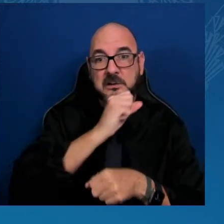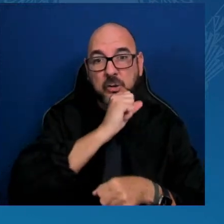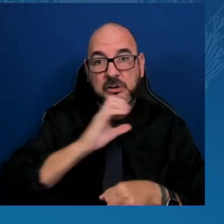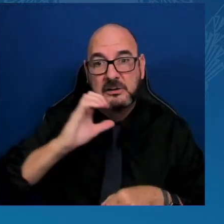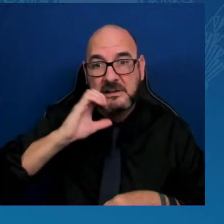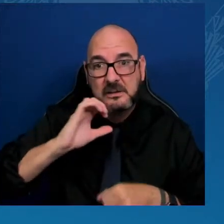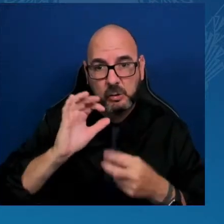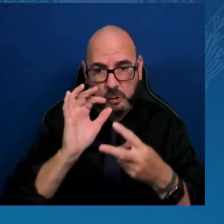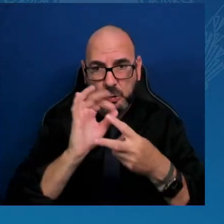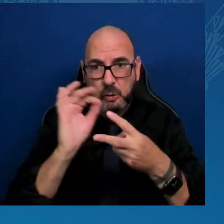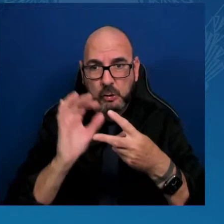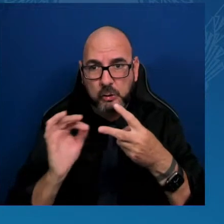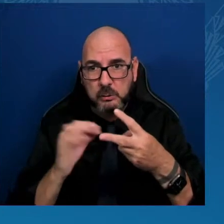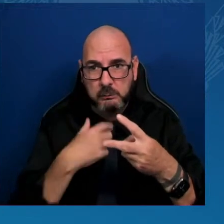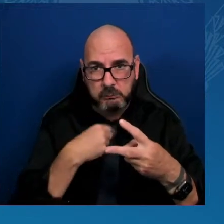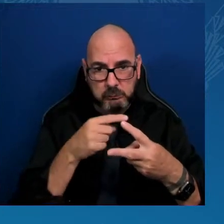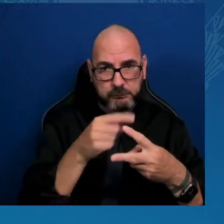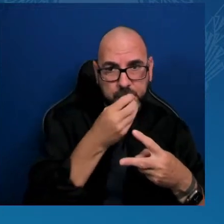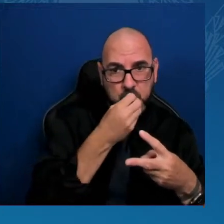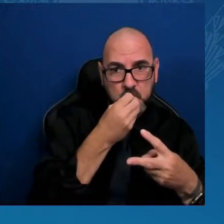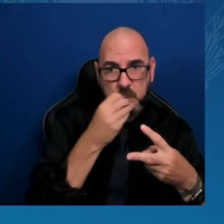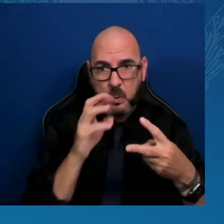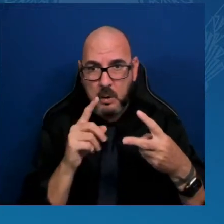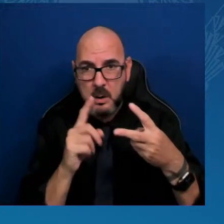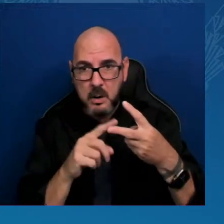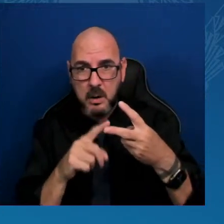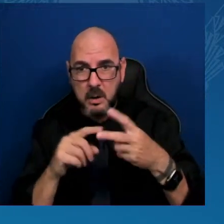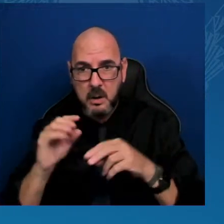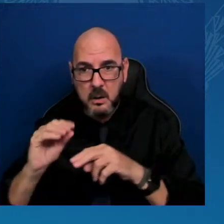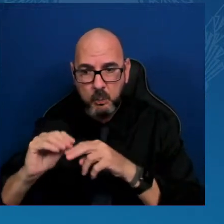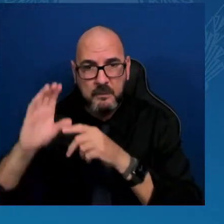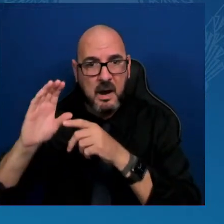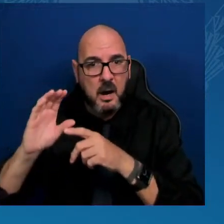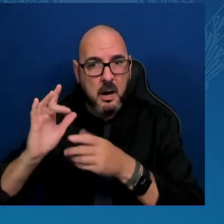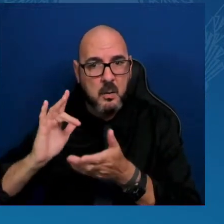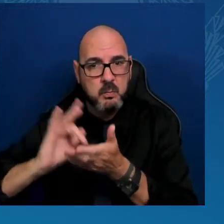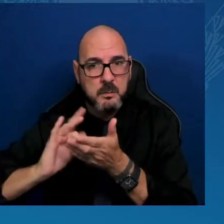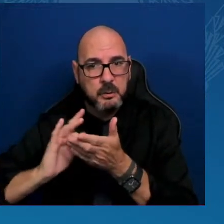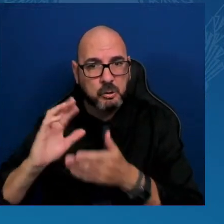or filling their prescription. And so, President Biden and I did what is right